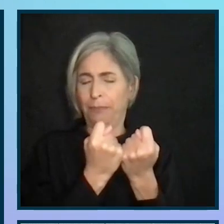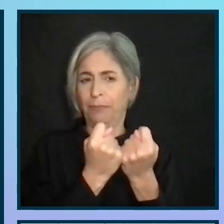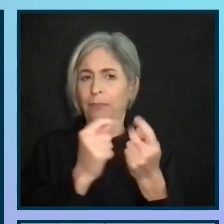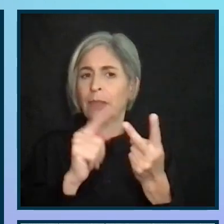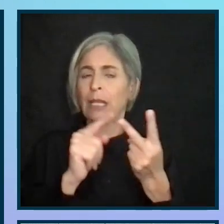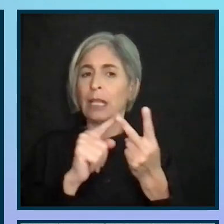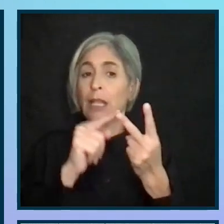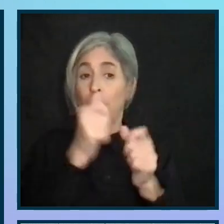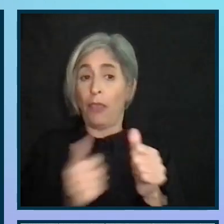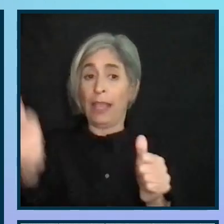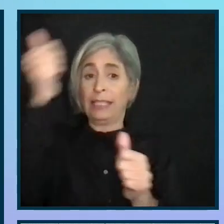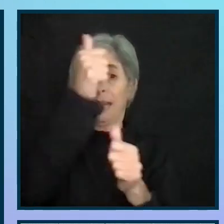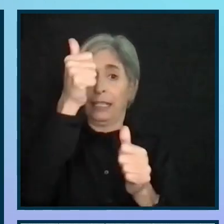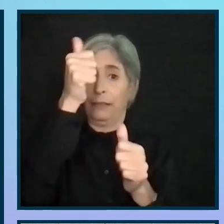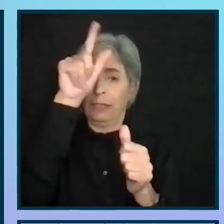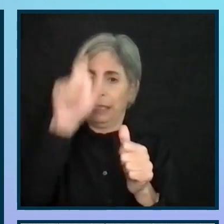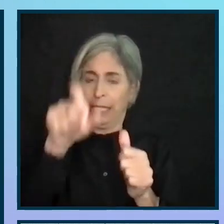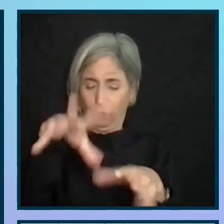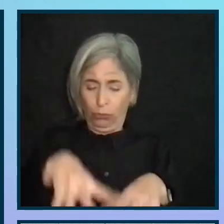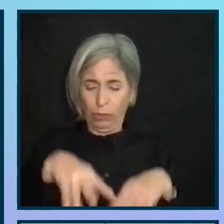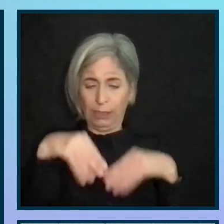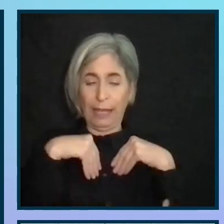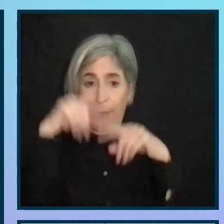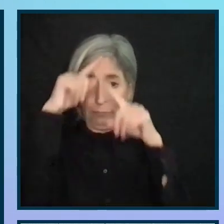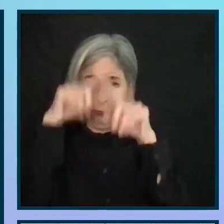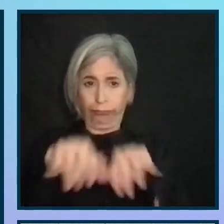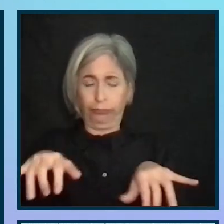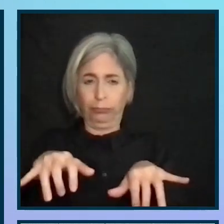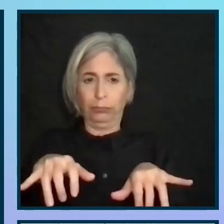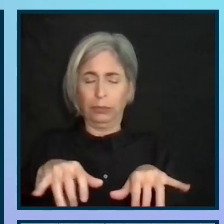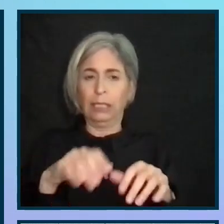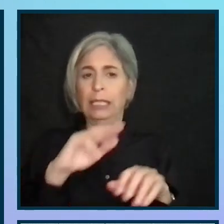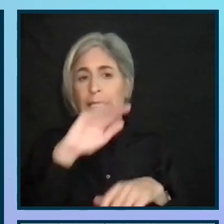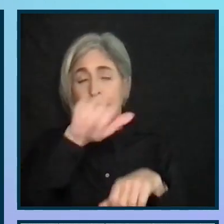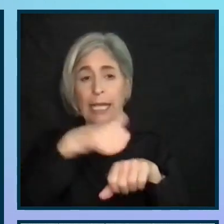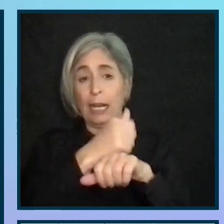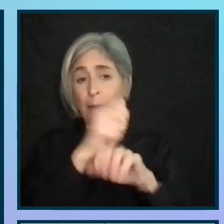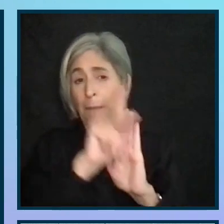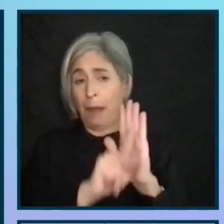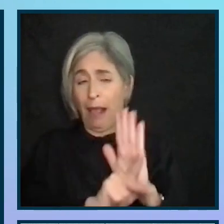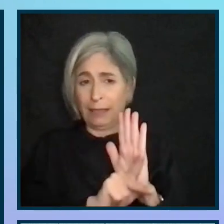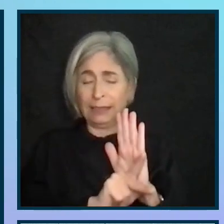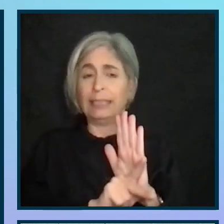creating and enforcing an accessibility policy, as Dylan talked about briefly earlier,